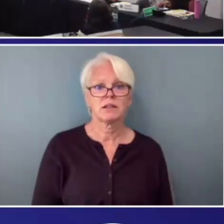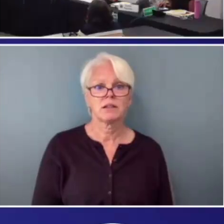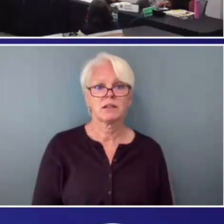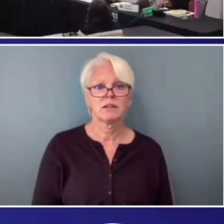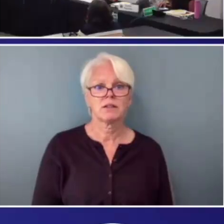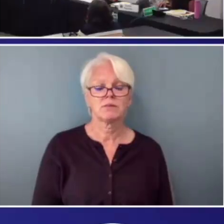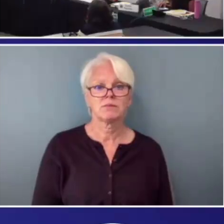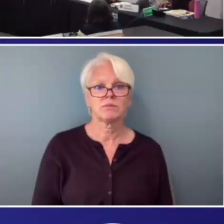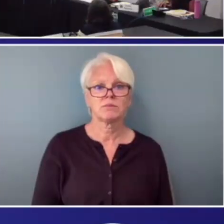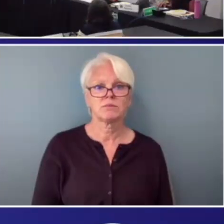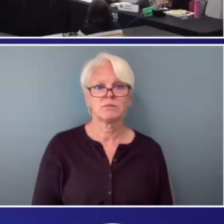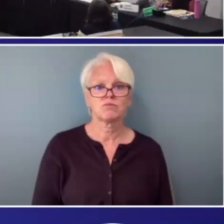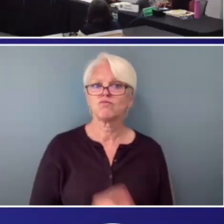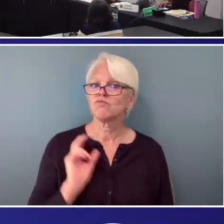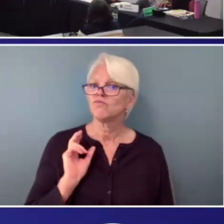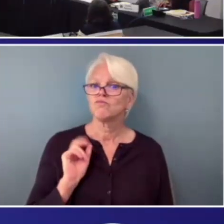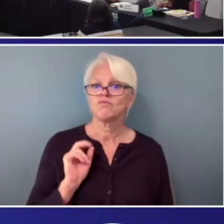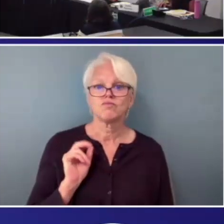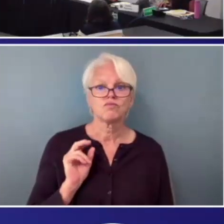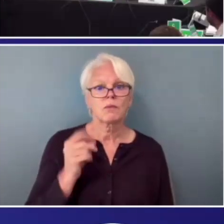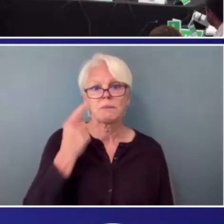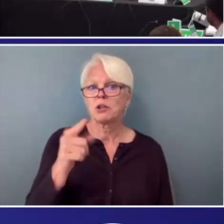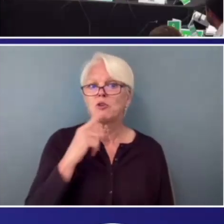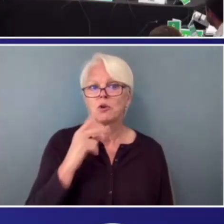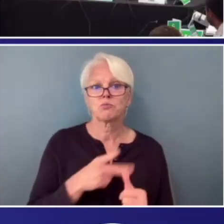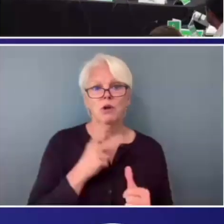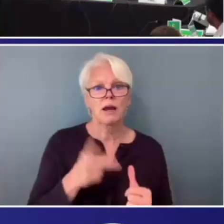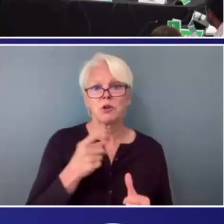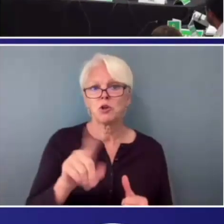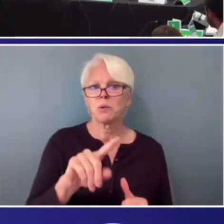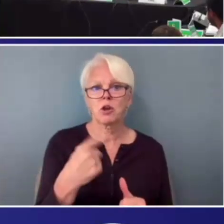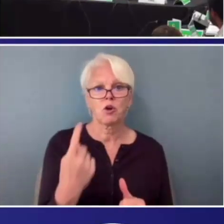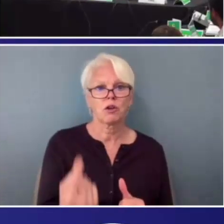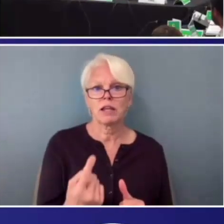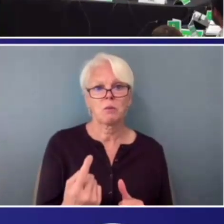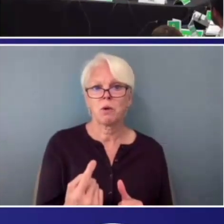No, because you're the primary and you're the only one that will provide --